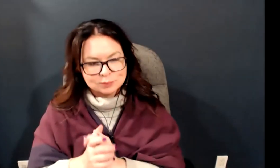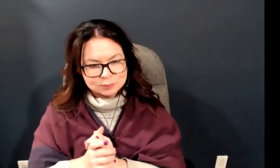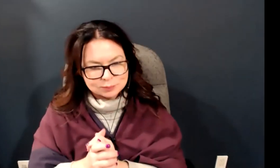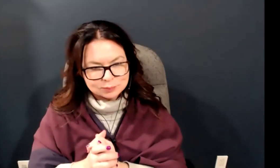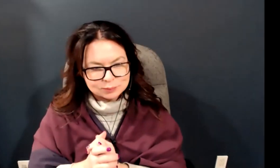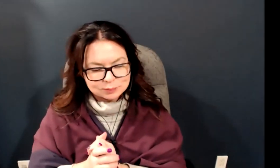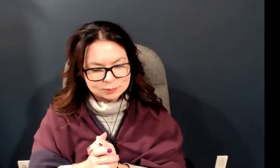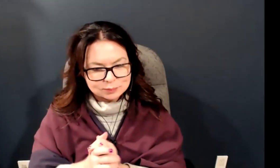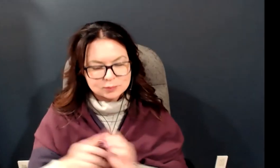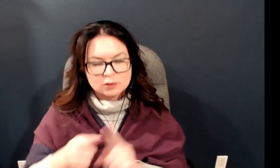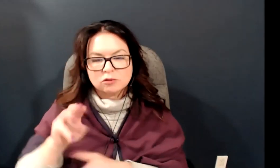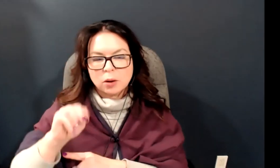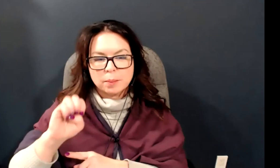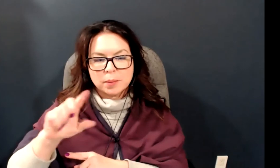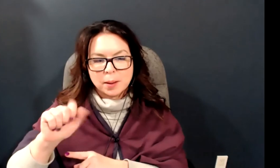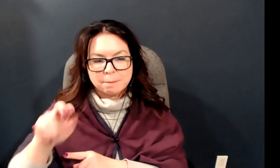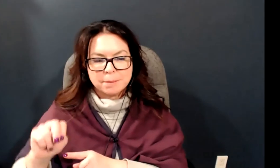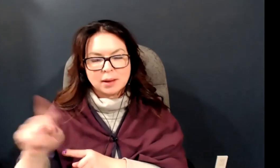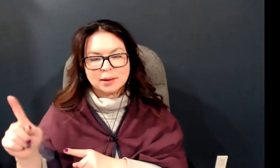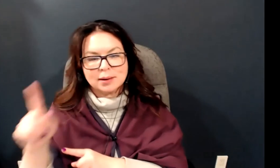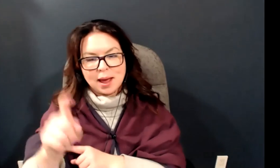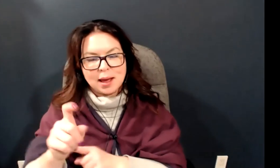question because obviously you think of it as a political socially motivated social activists